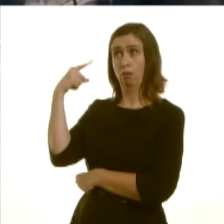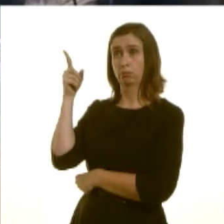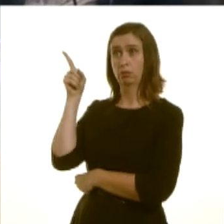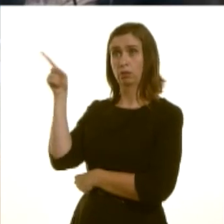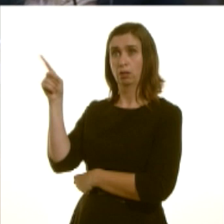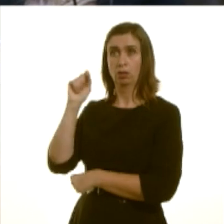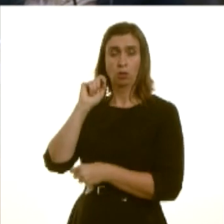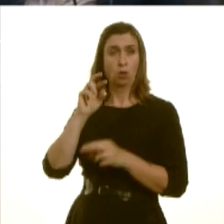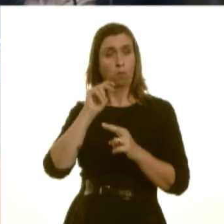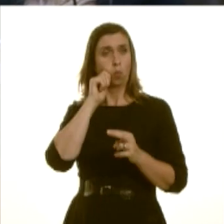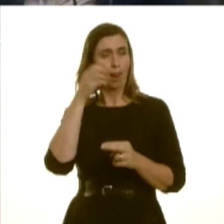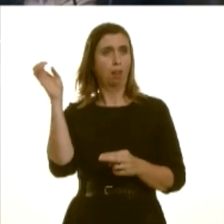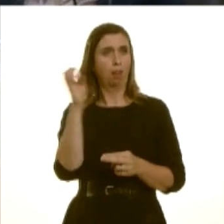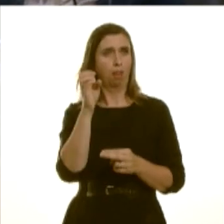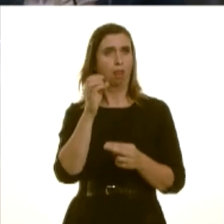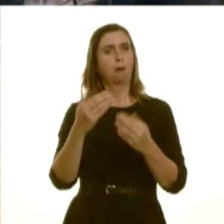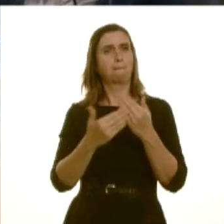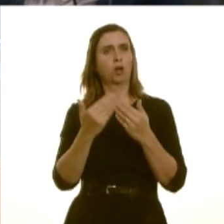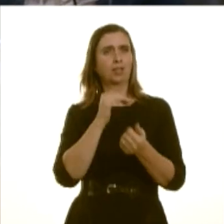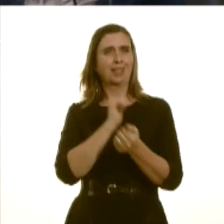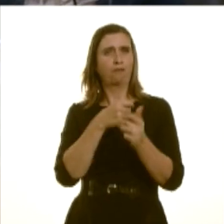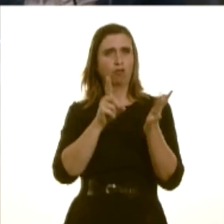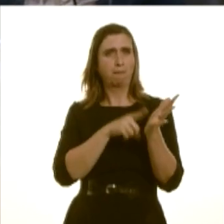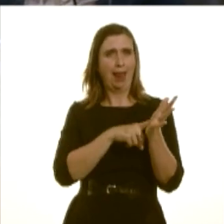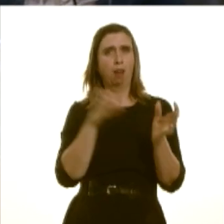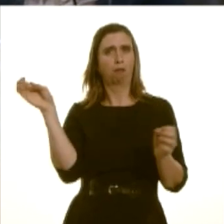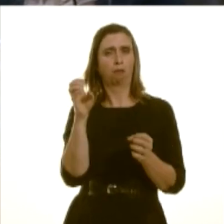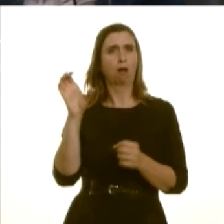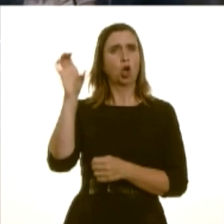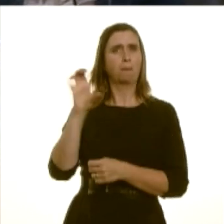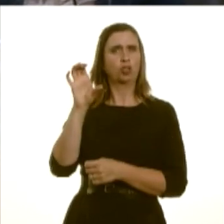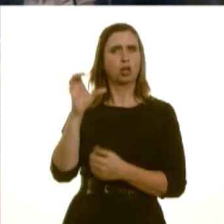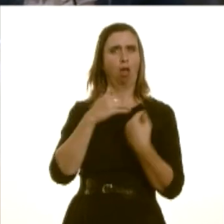of an anti-slavery commissioner in the Modern Slavery Bill, which we welcome. We have the